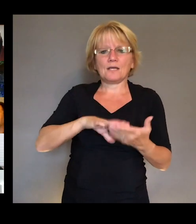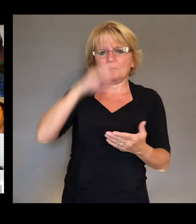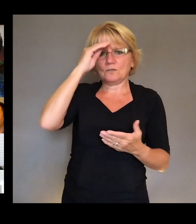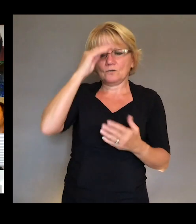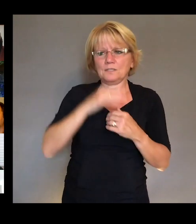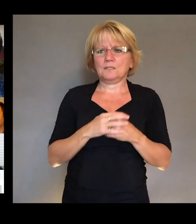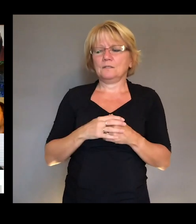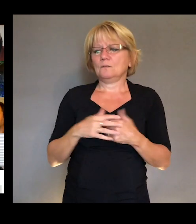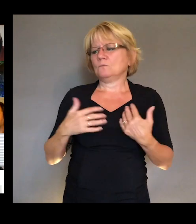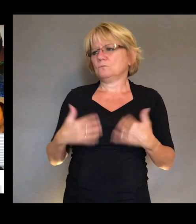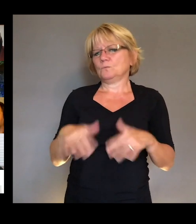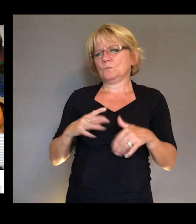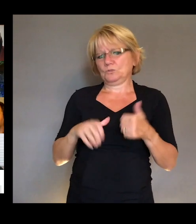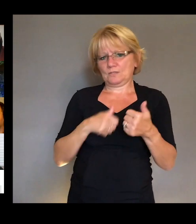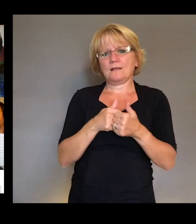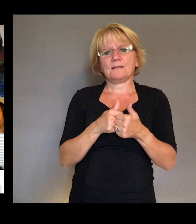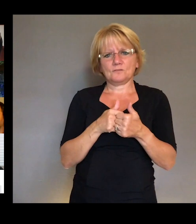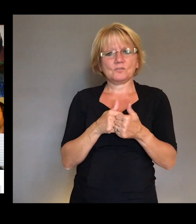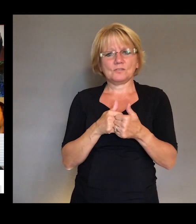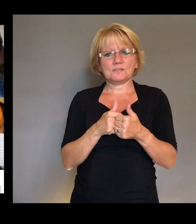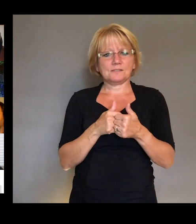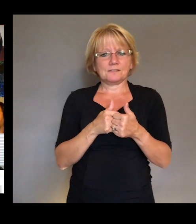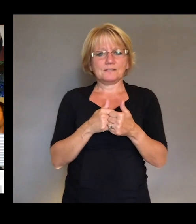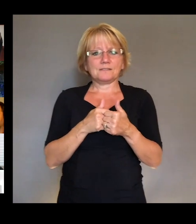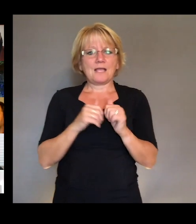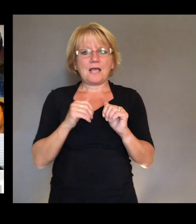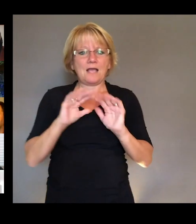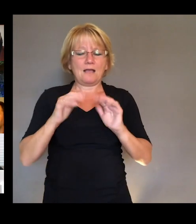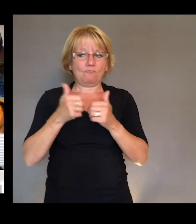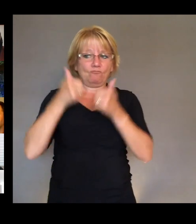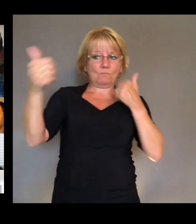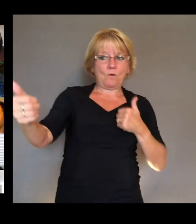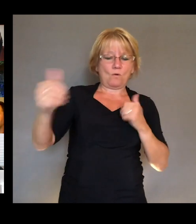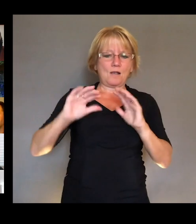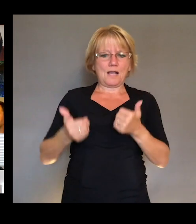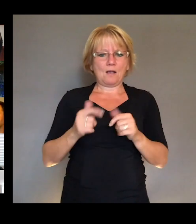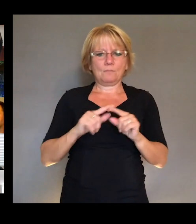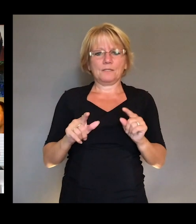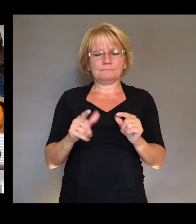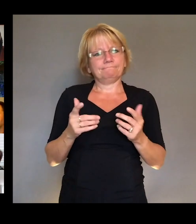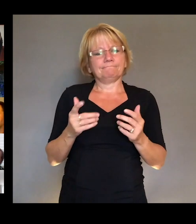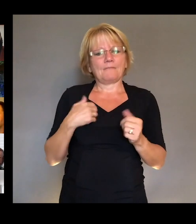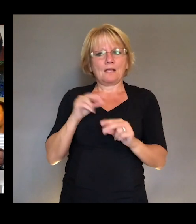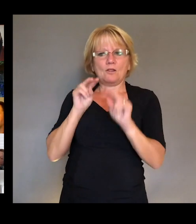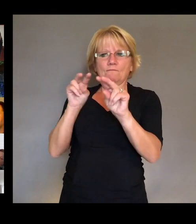Super challenging, I don't how we'll be doing it remotely, but I look forward to the challenge.